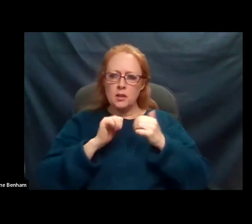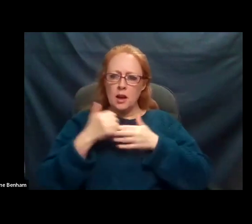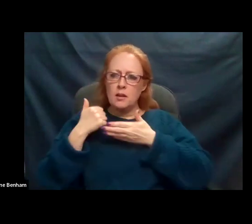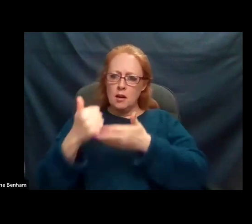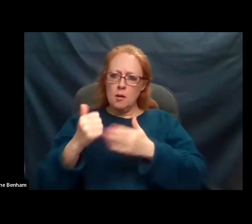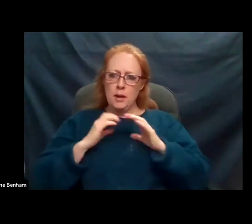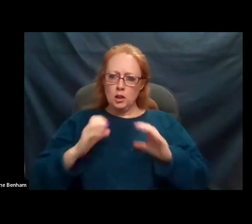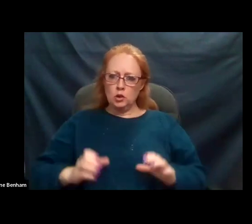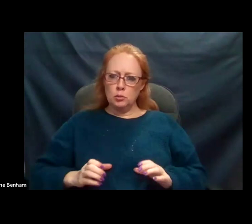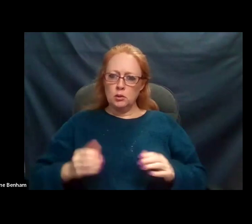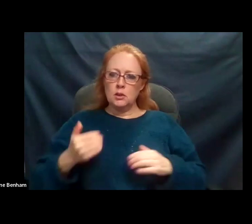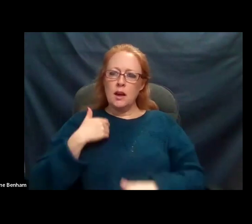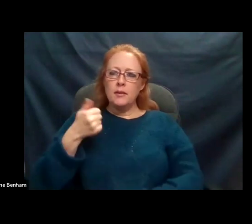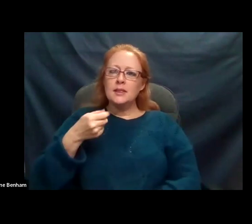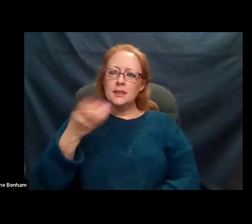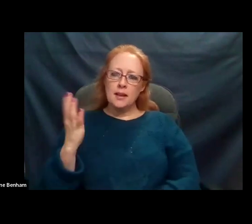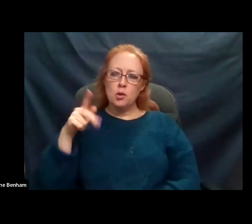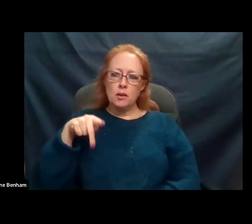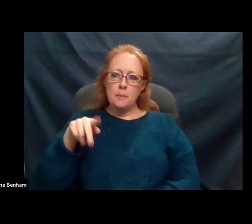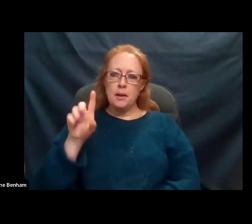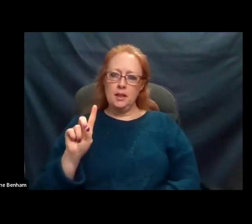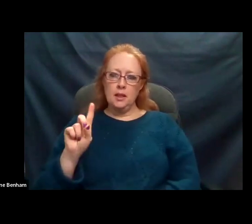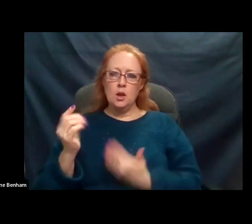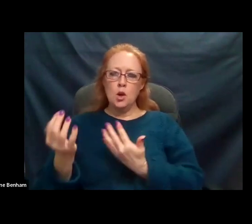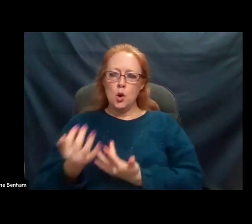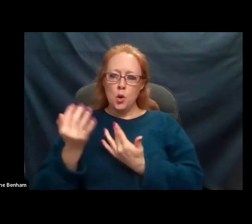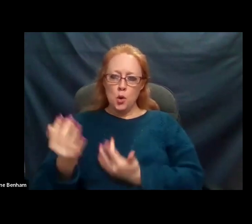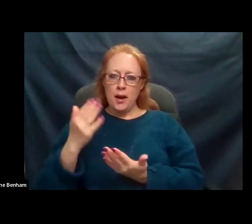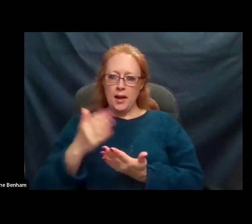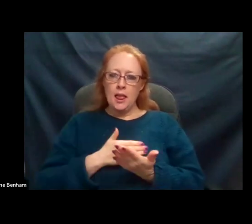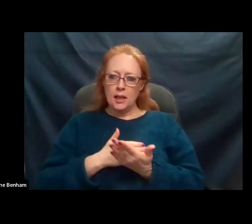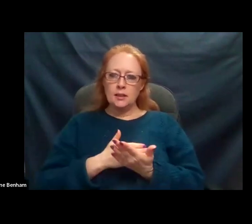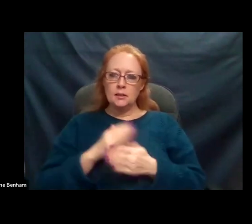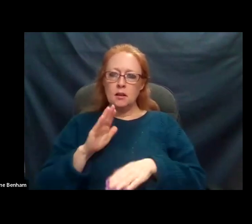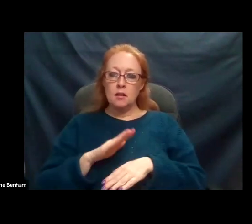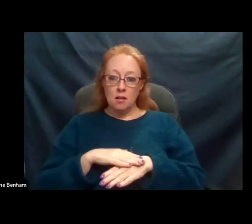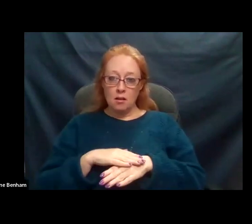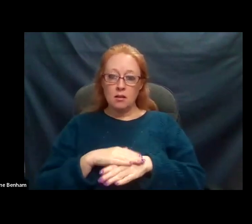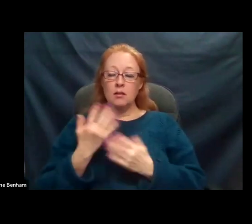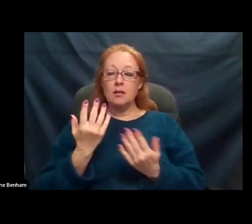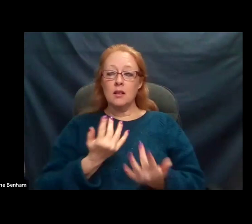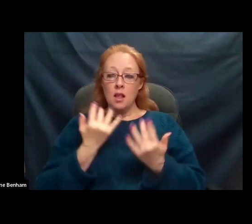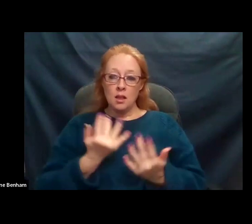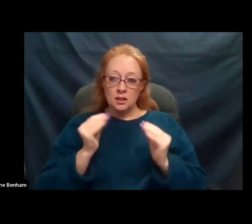Suzanne asks -- this is first time I hearing about waiting list advocacy. I would like more information on how to assist my consumers.